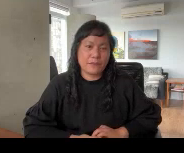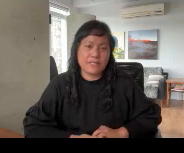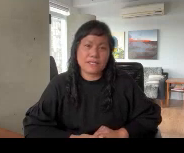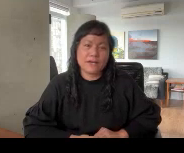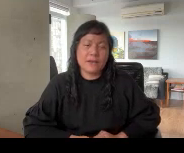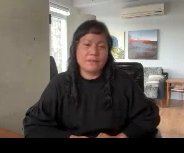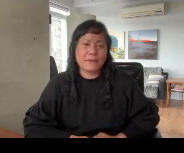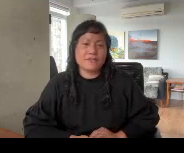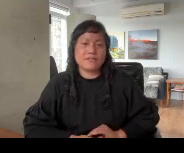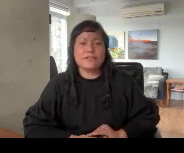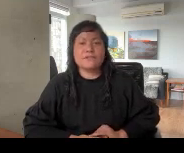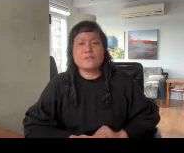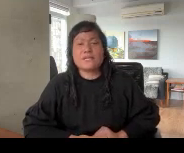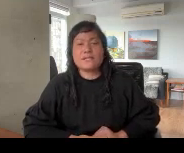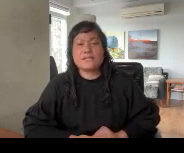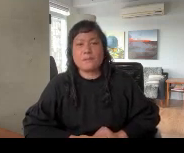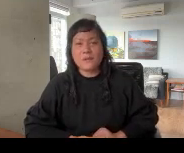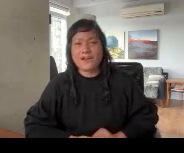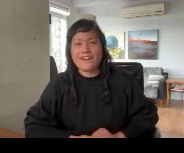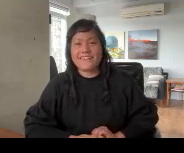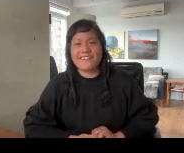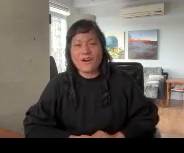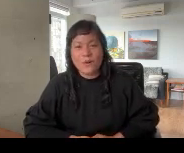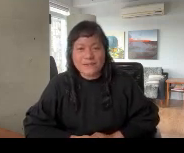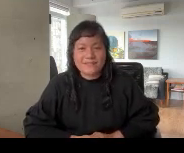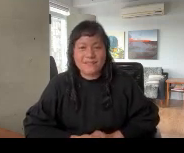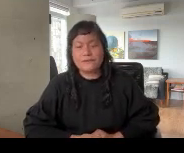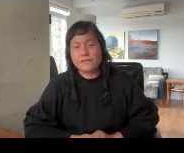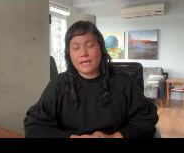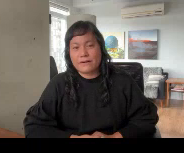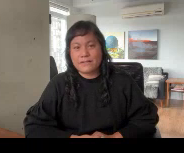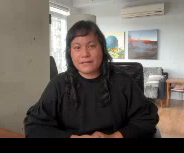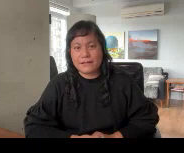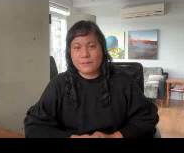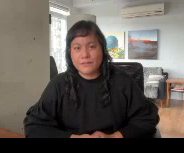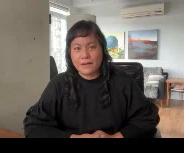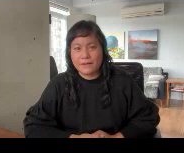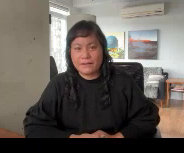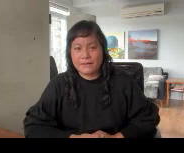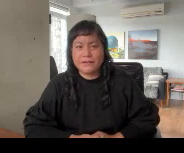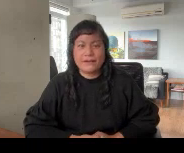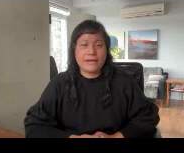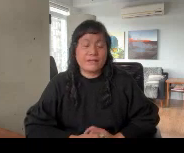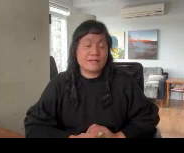environments, perhaps their digital spaces maybe aren't always the first areas that come to mind.